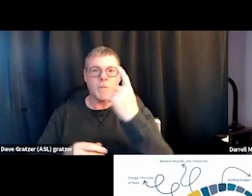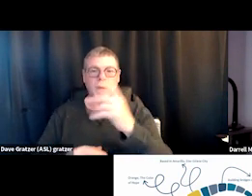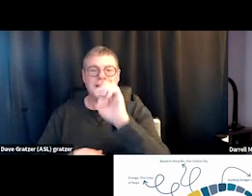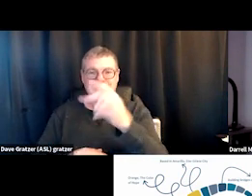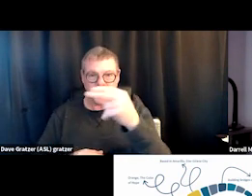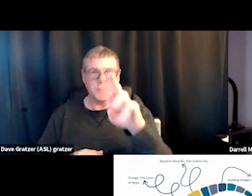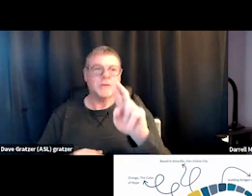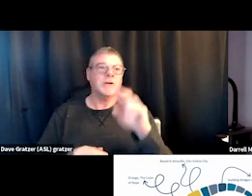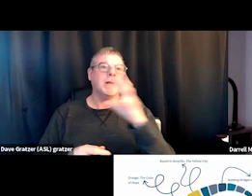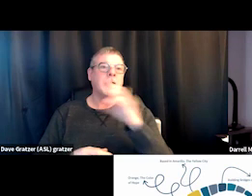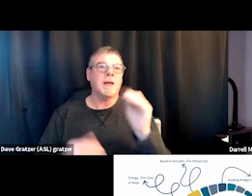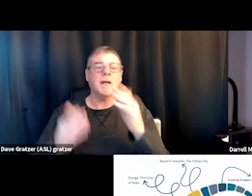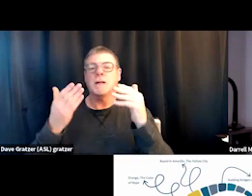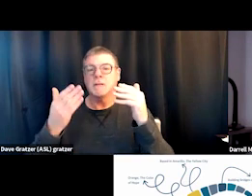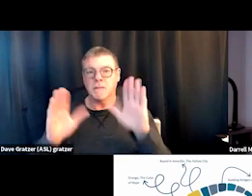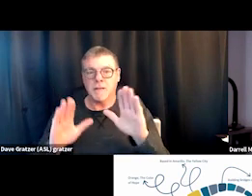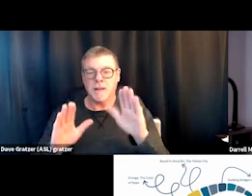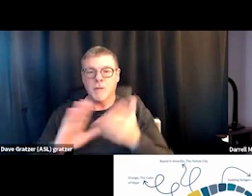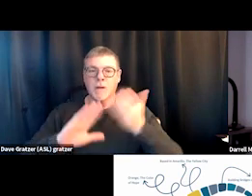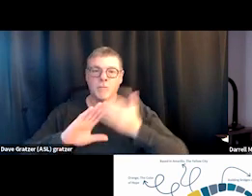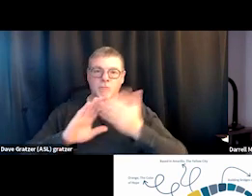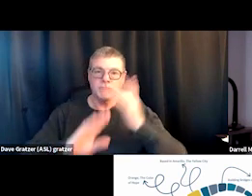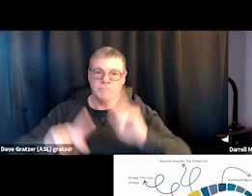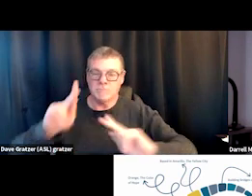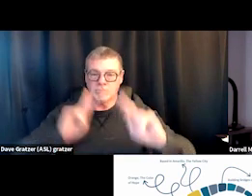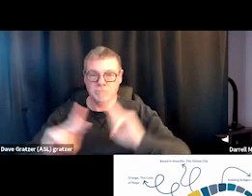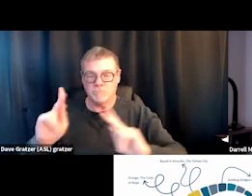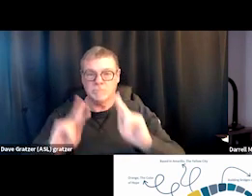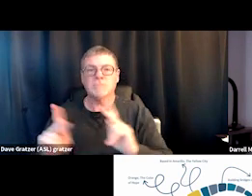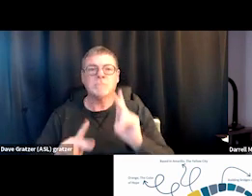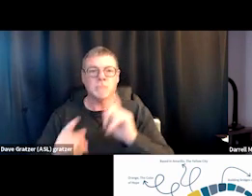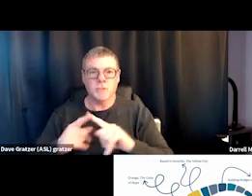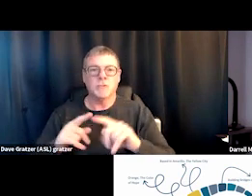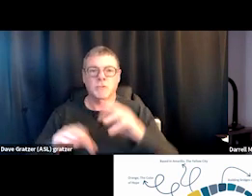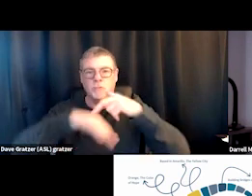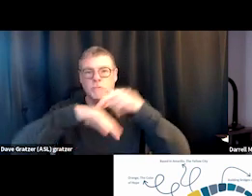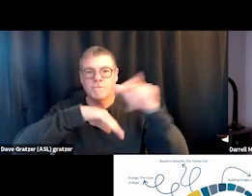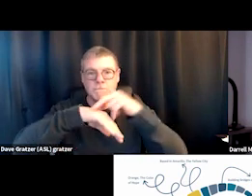and allowing, you know, our operational people to do referrals through the EHR,